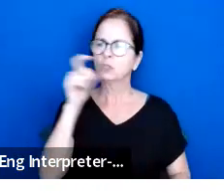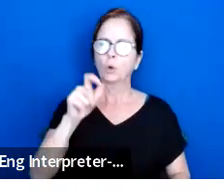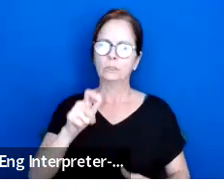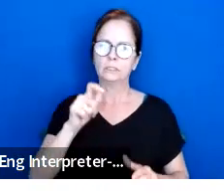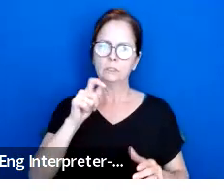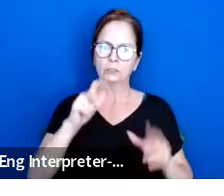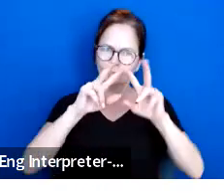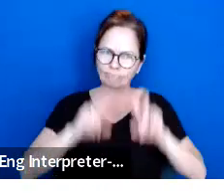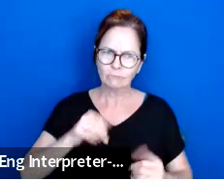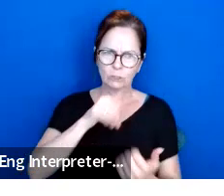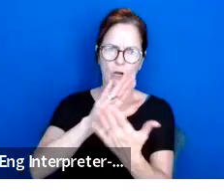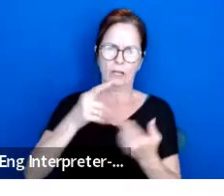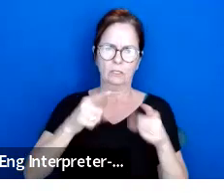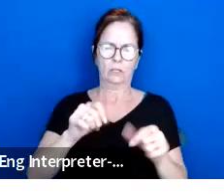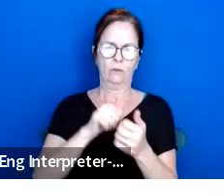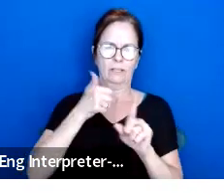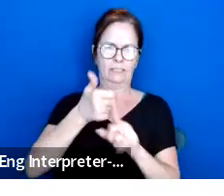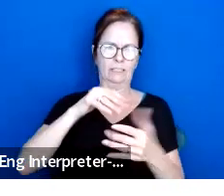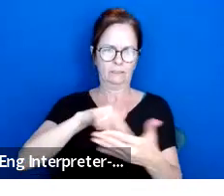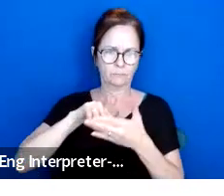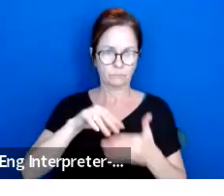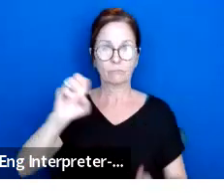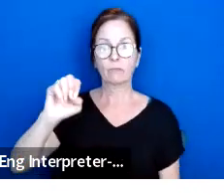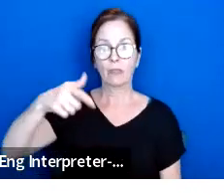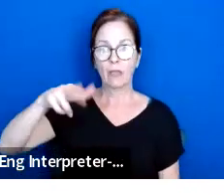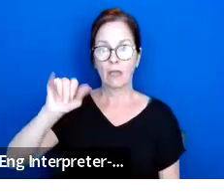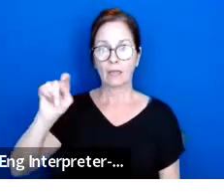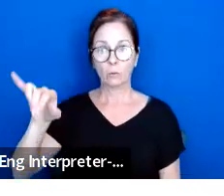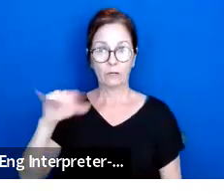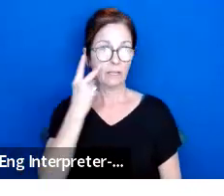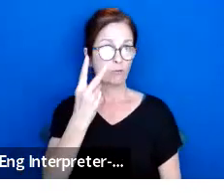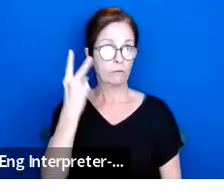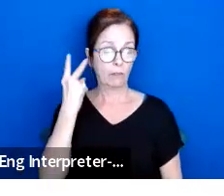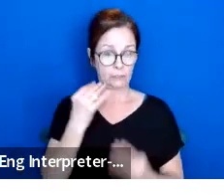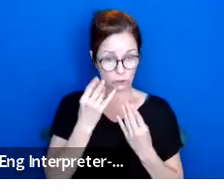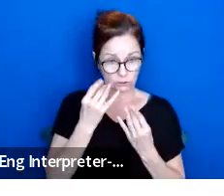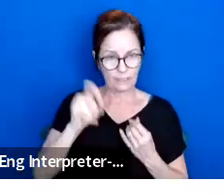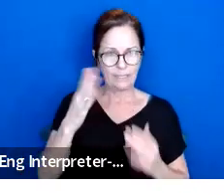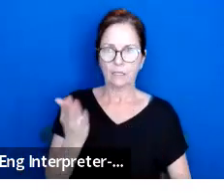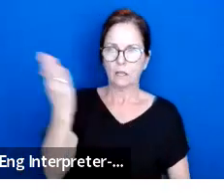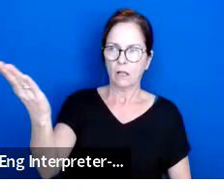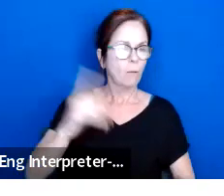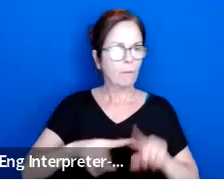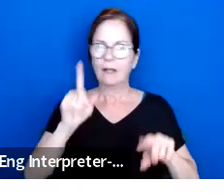The equity reflection, they had to turn it in. But it cannot be used in the peer review itself.